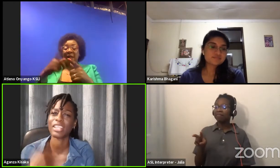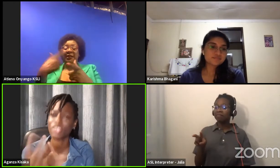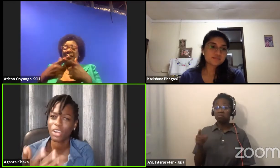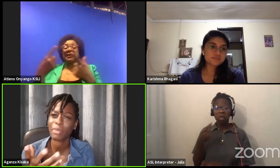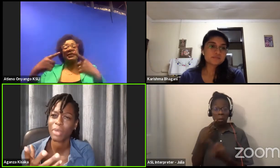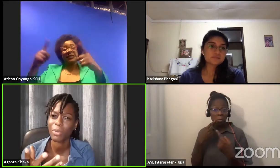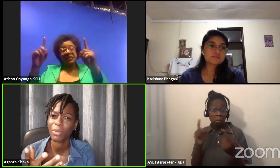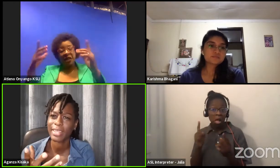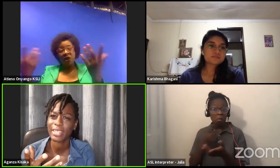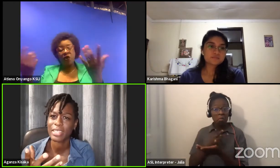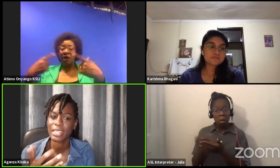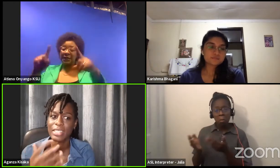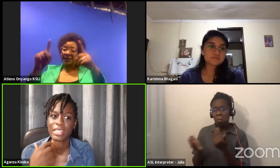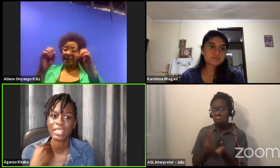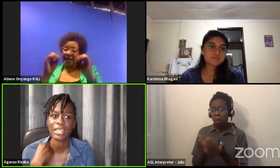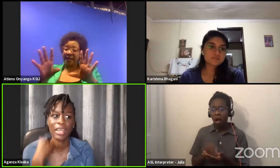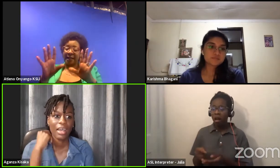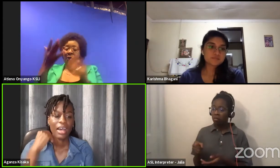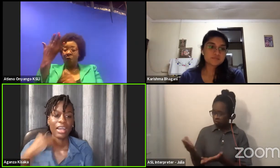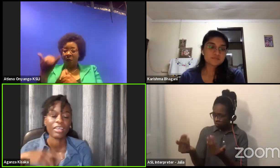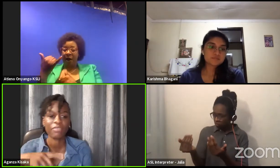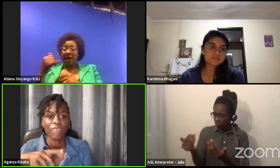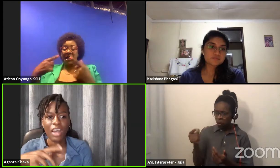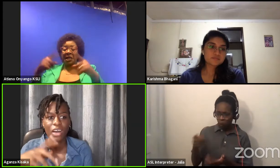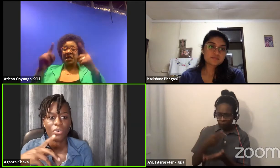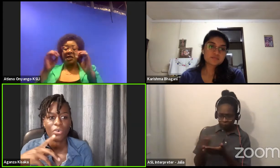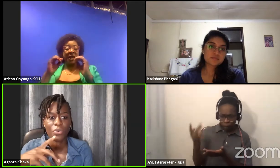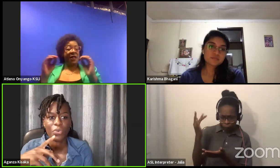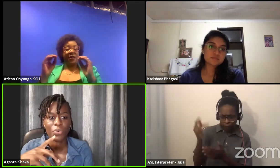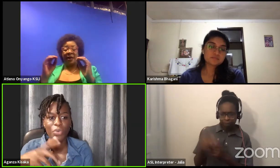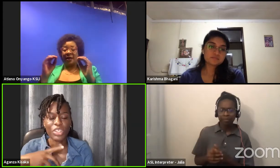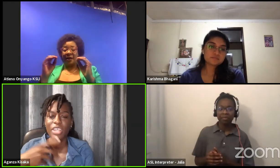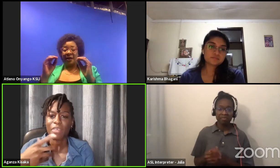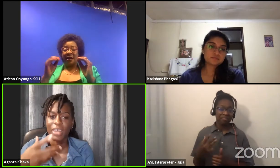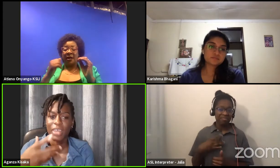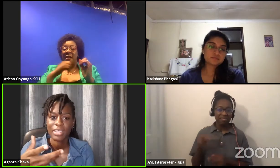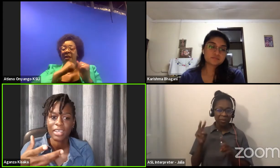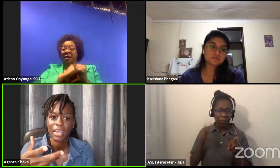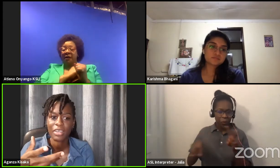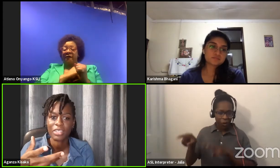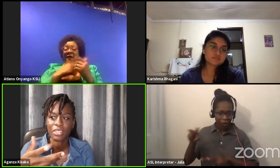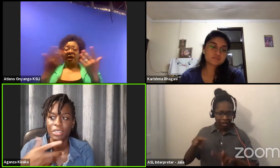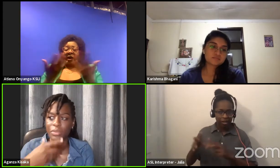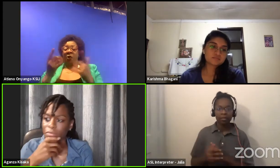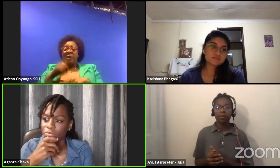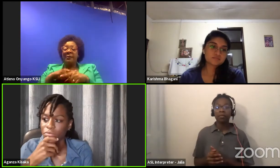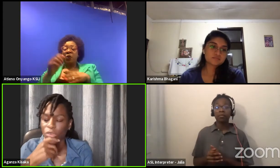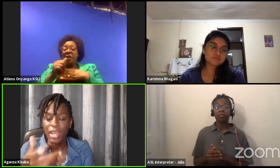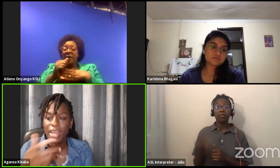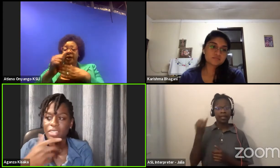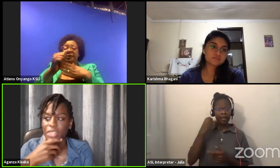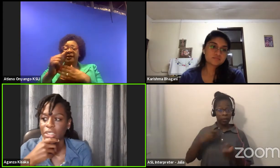then talking about why they didn't succeed. I love how, when you're directing a character or an actor,